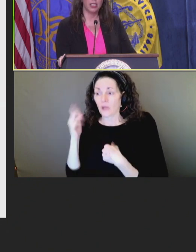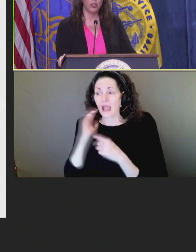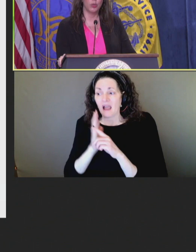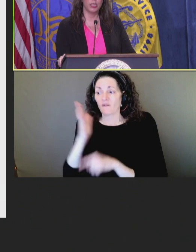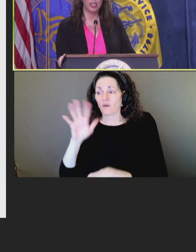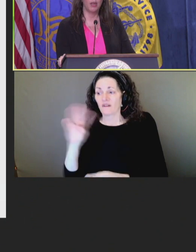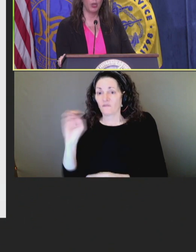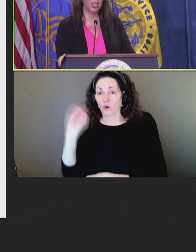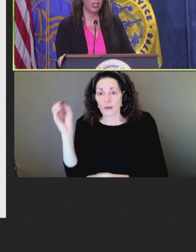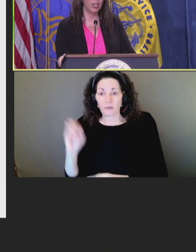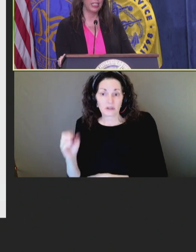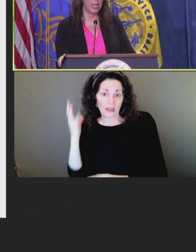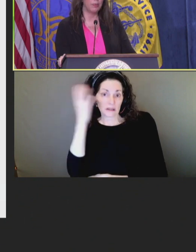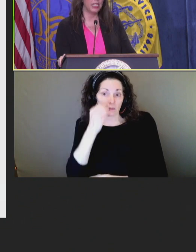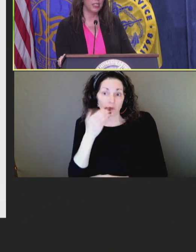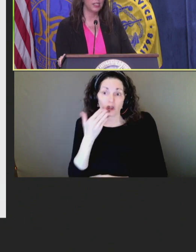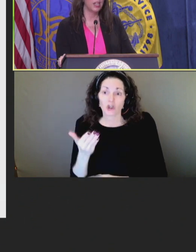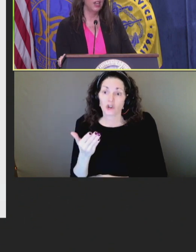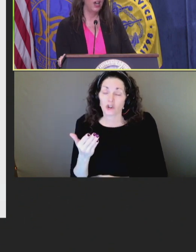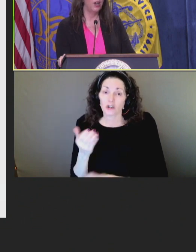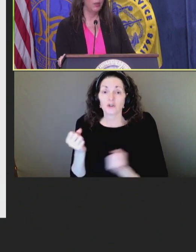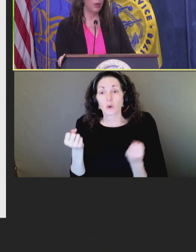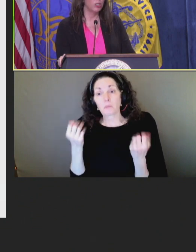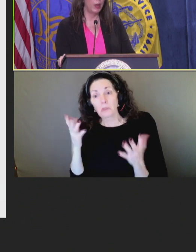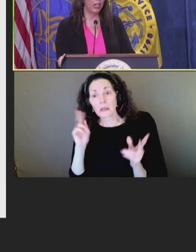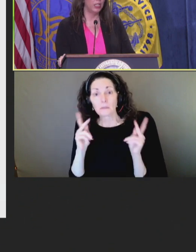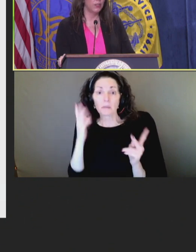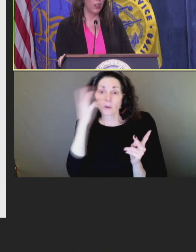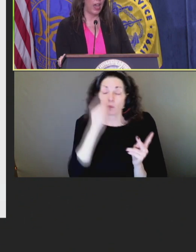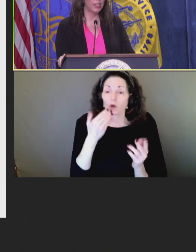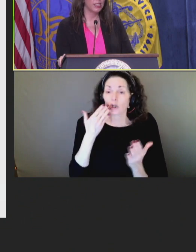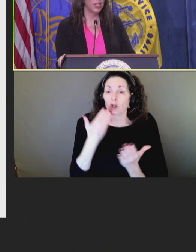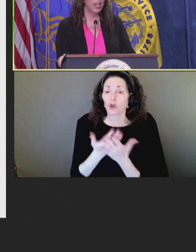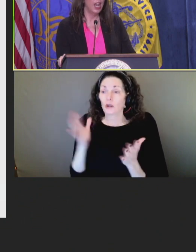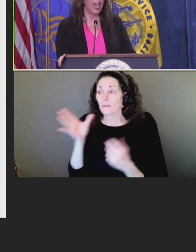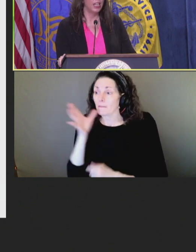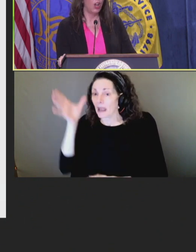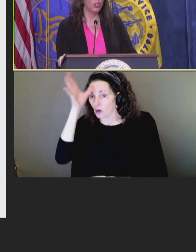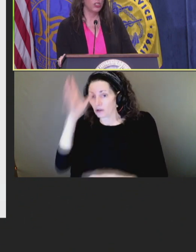there was pretty good acceptance amongst parents for that. And then also,